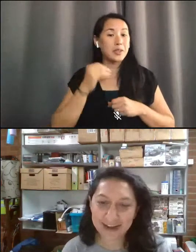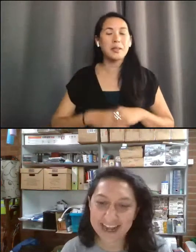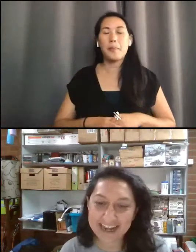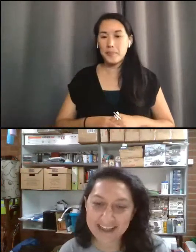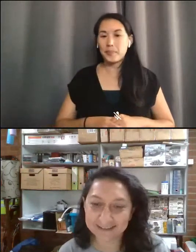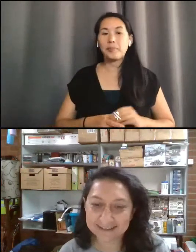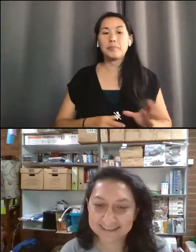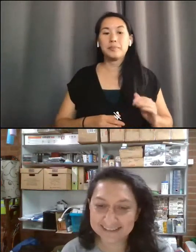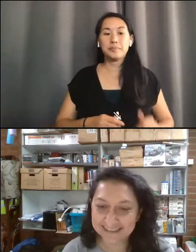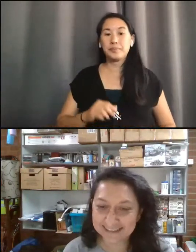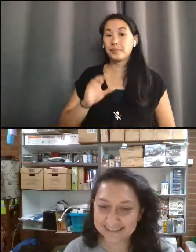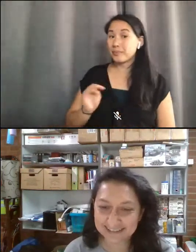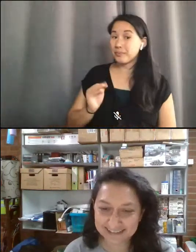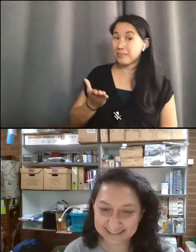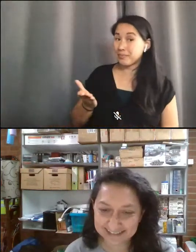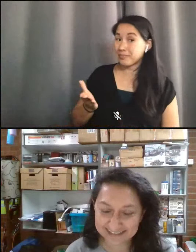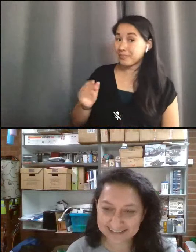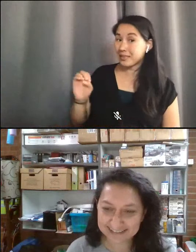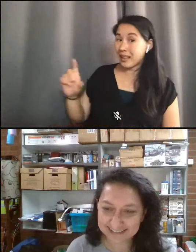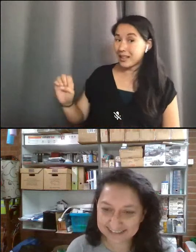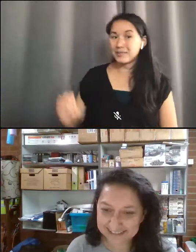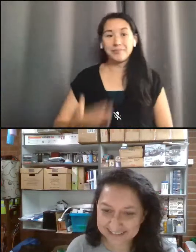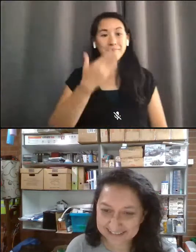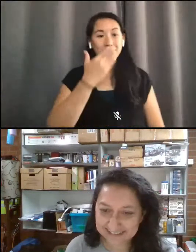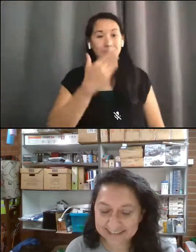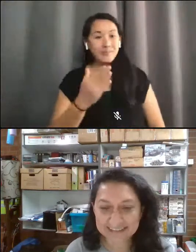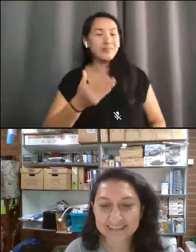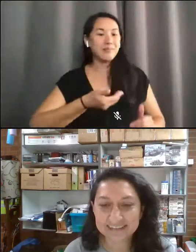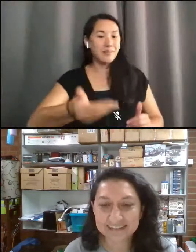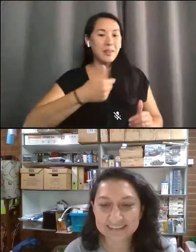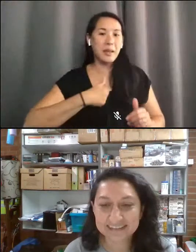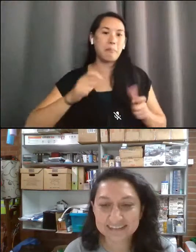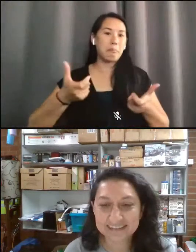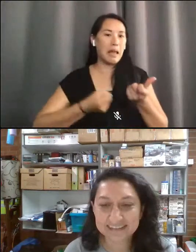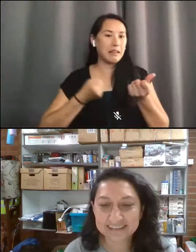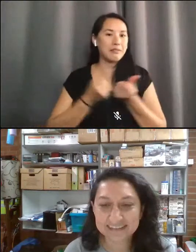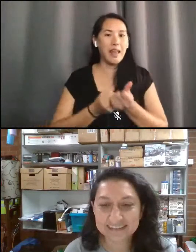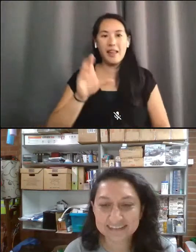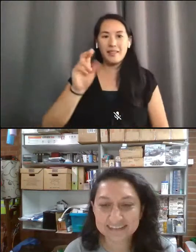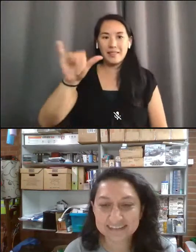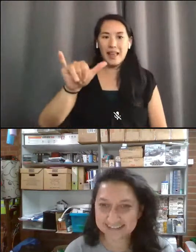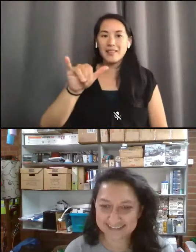great and l thanks very much for having me um huge fan of cassie and delighted to meet you